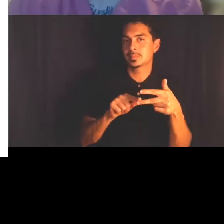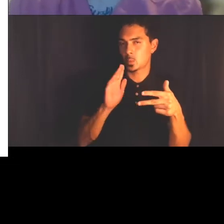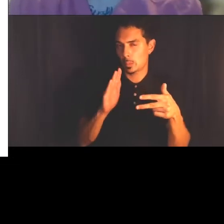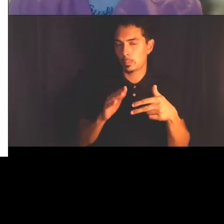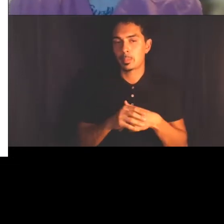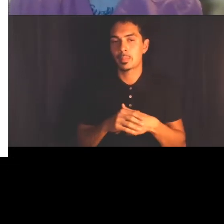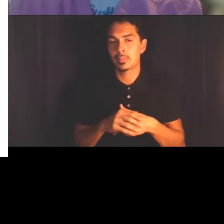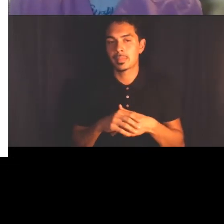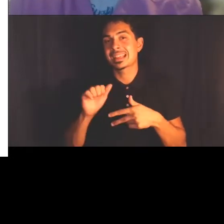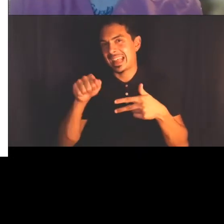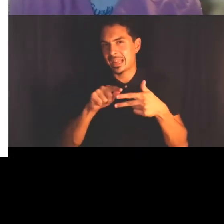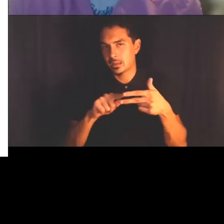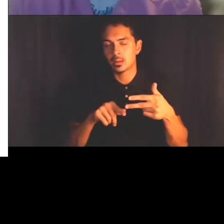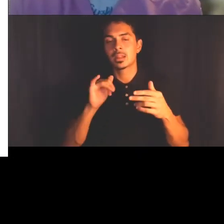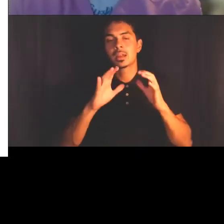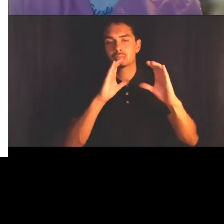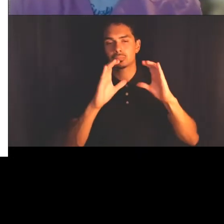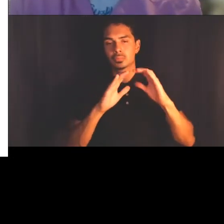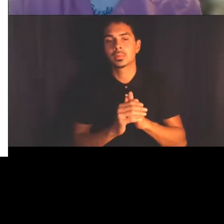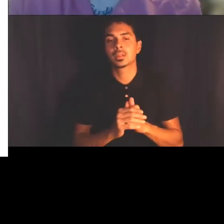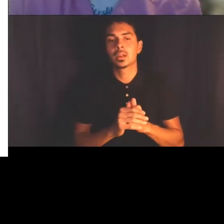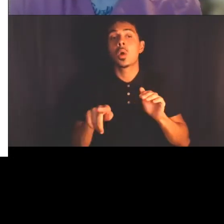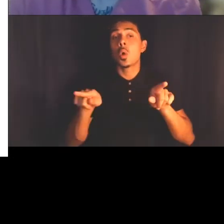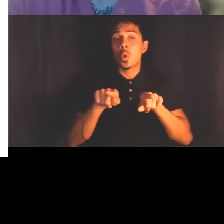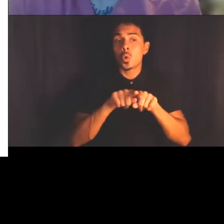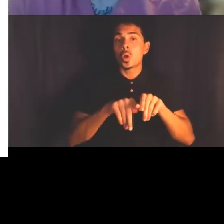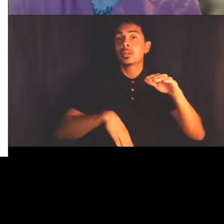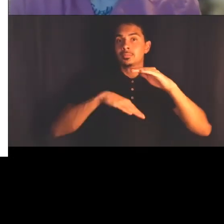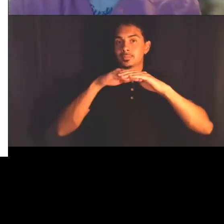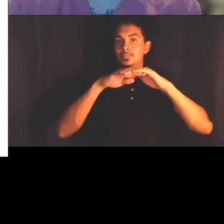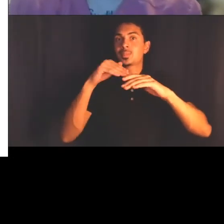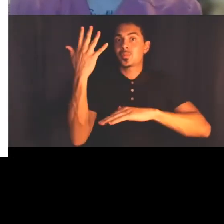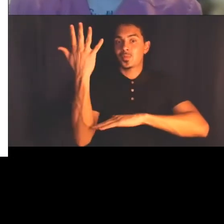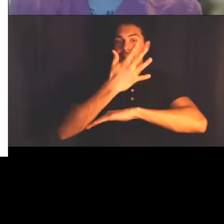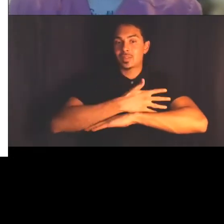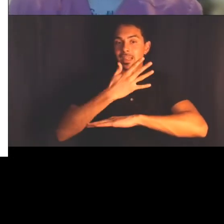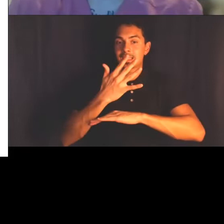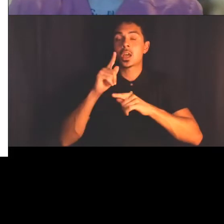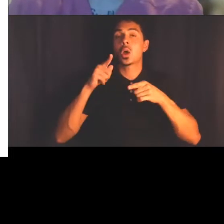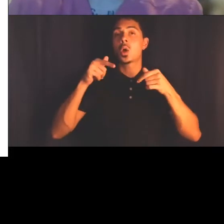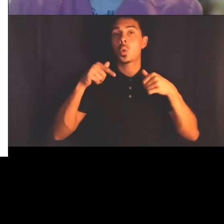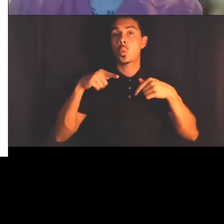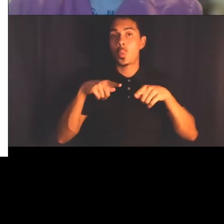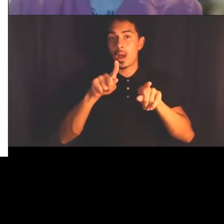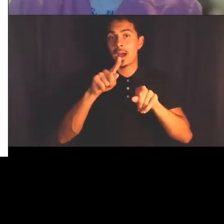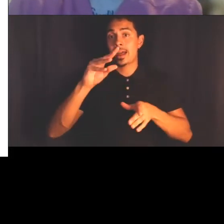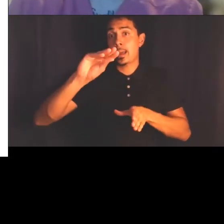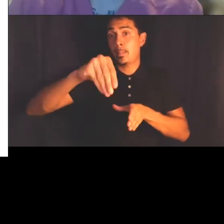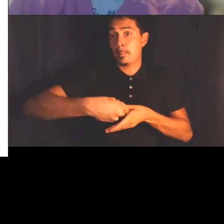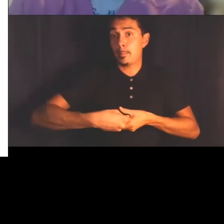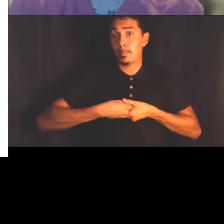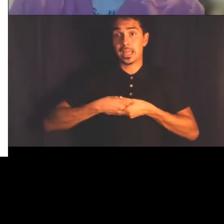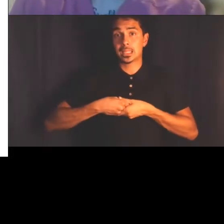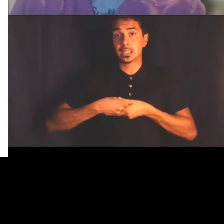they're long-acting, so once they're placed, you can keep them in place, and then they can also prevent future pregnancies as well.